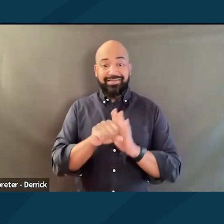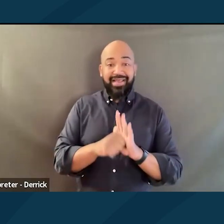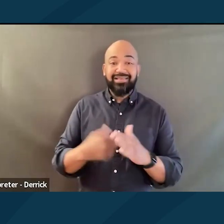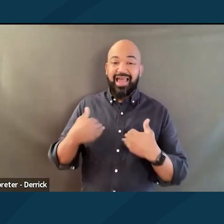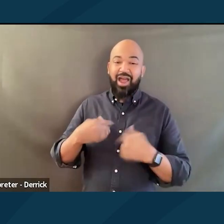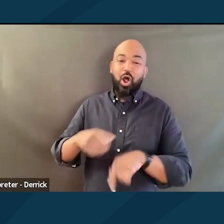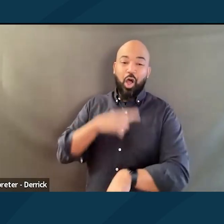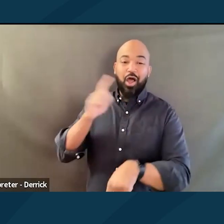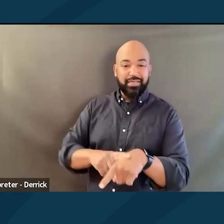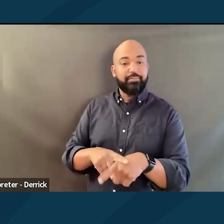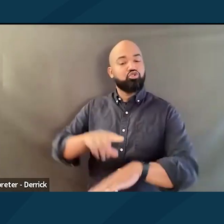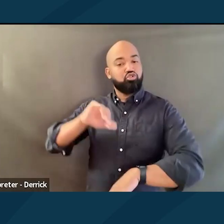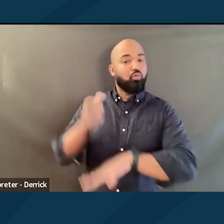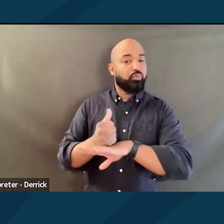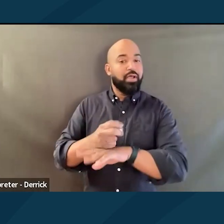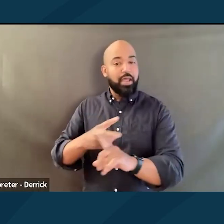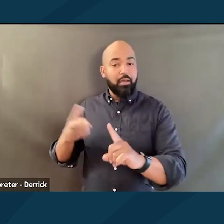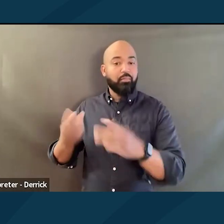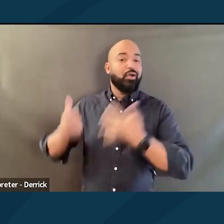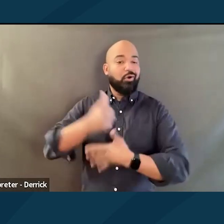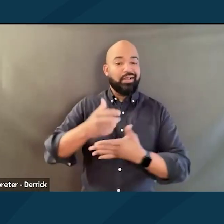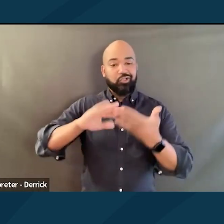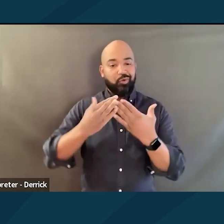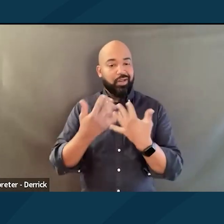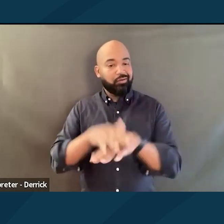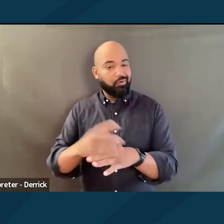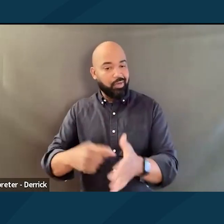Further, as Mike mentioned, home and community‑based services are more cost